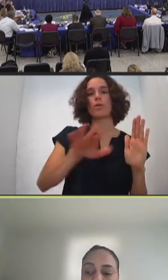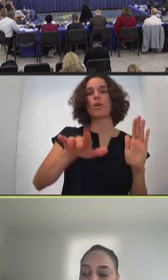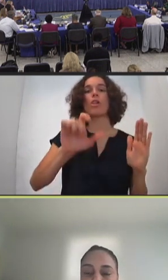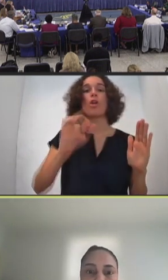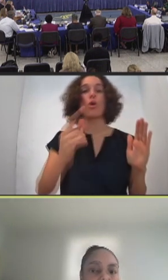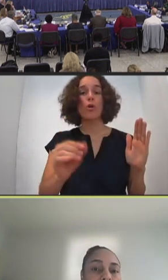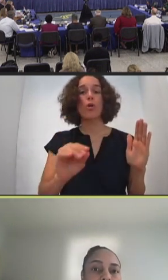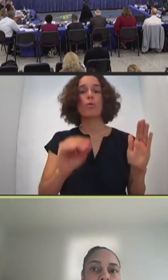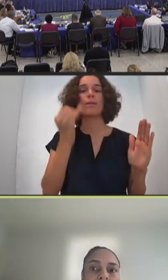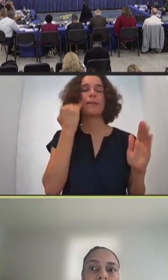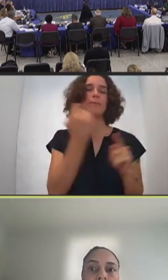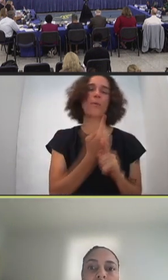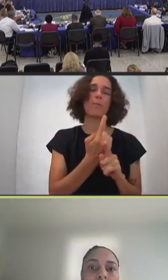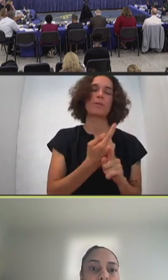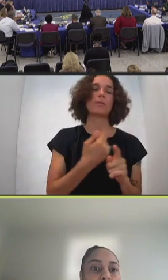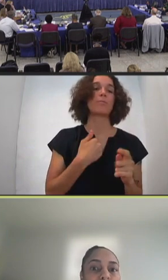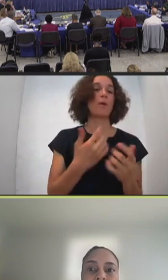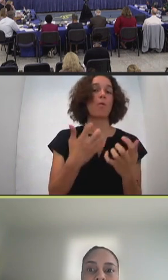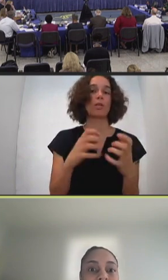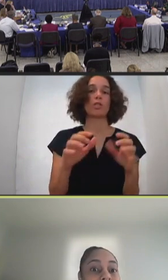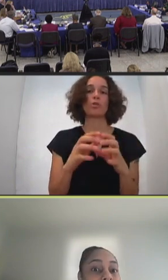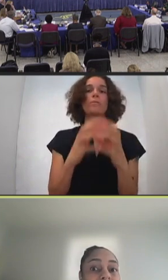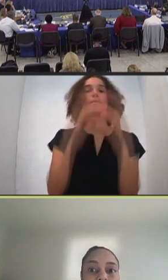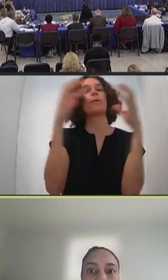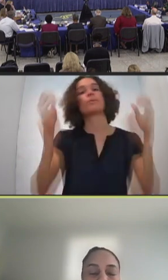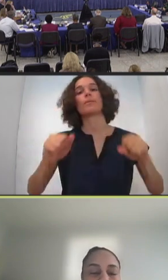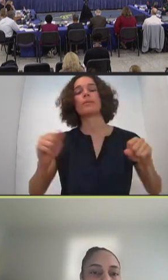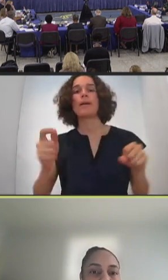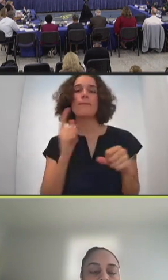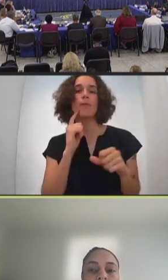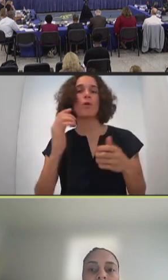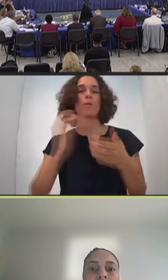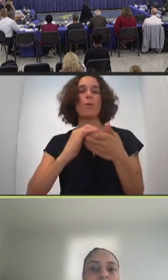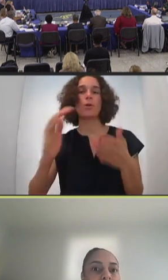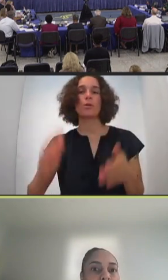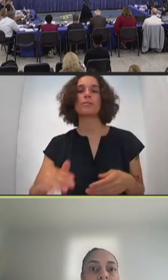as much as we could so that our partners at the state and local level, you know,